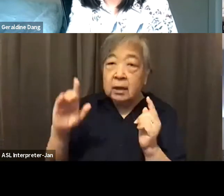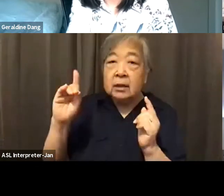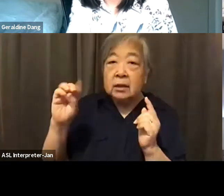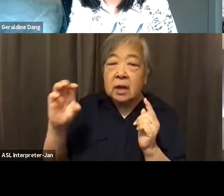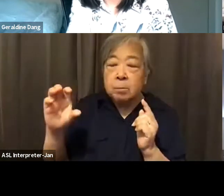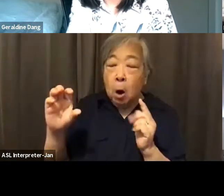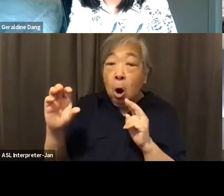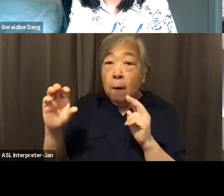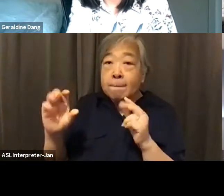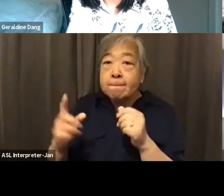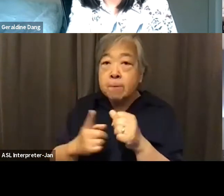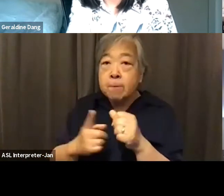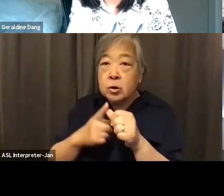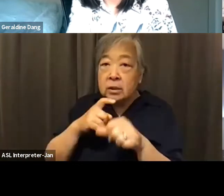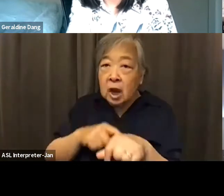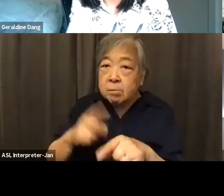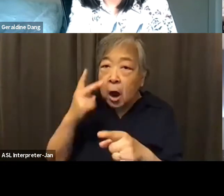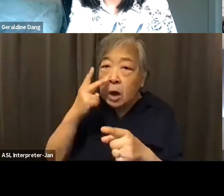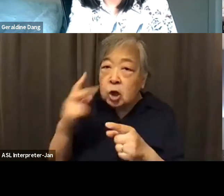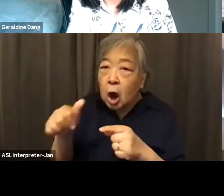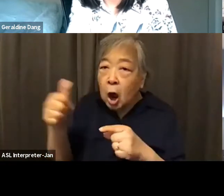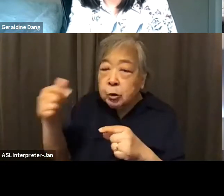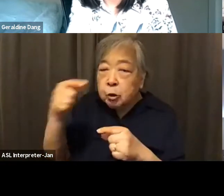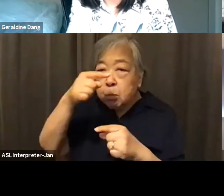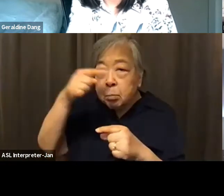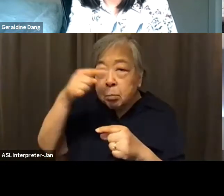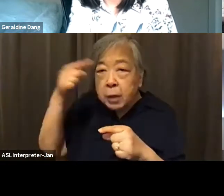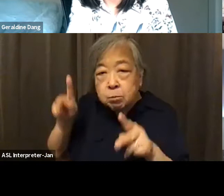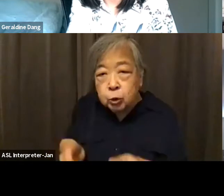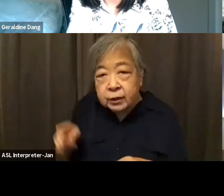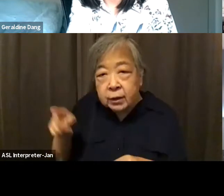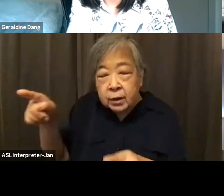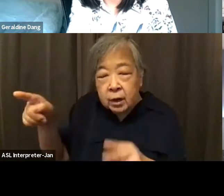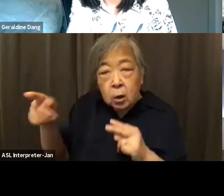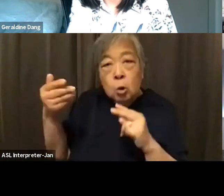like, Black person living there, and it was by chance.